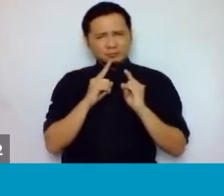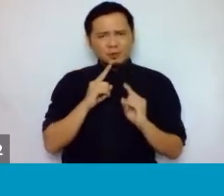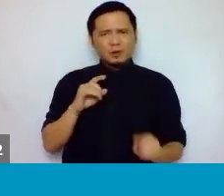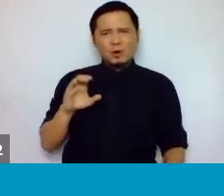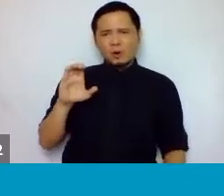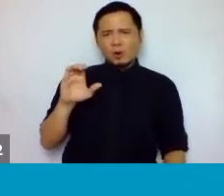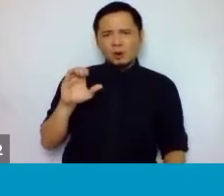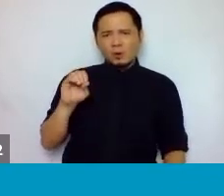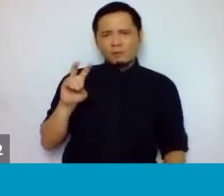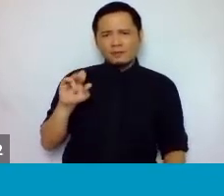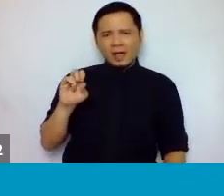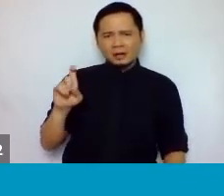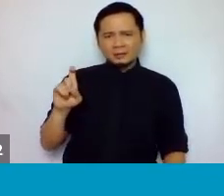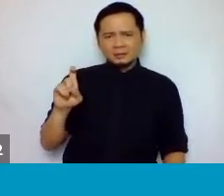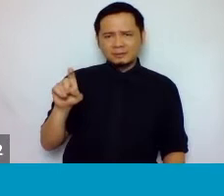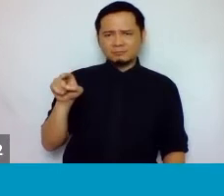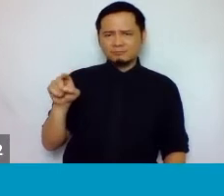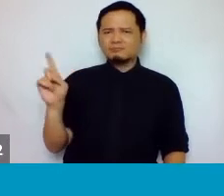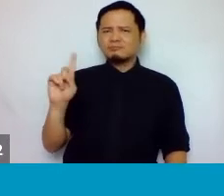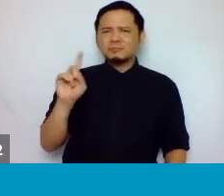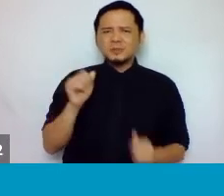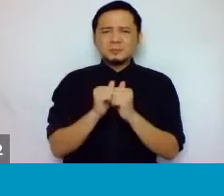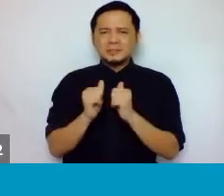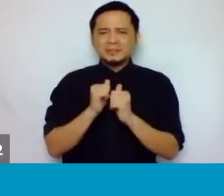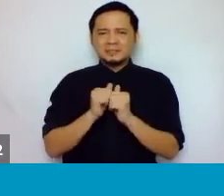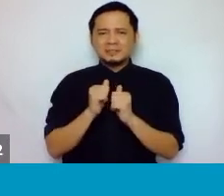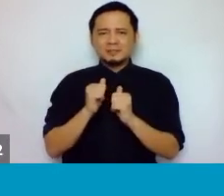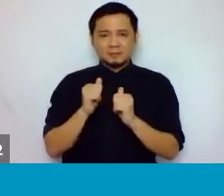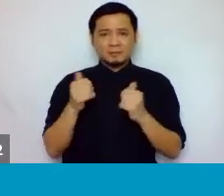What is the involvement of this to the vaccines coming into the Philippines?